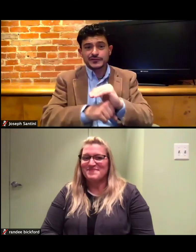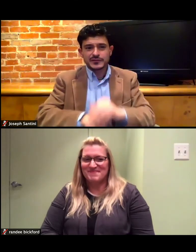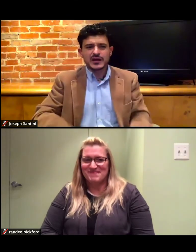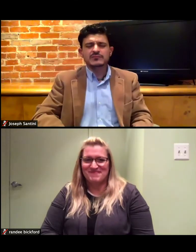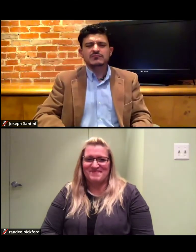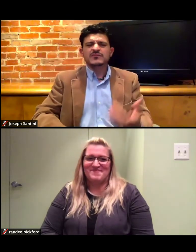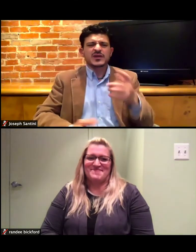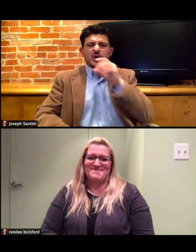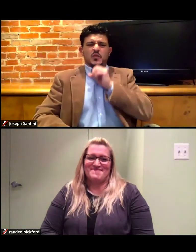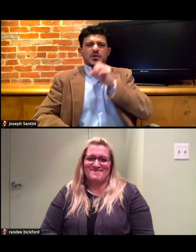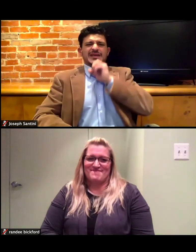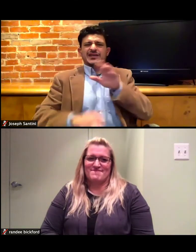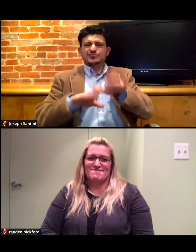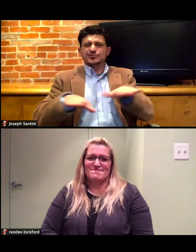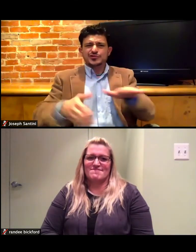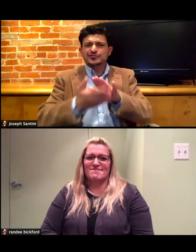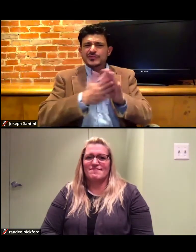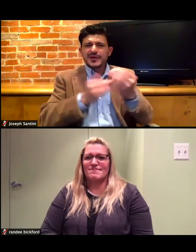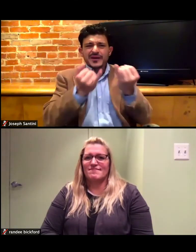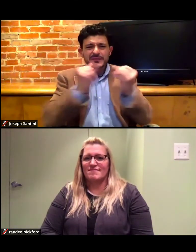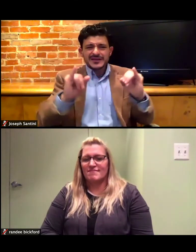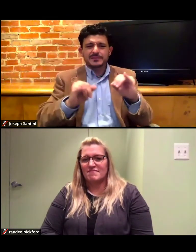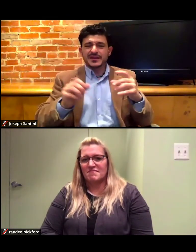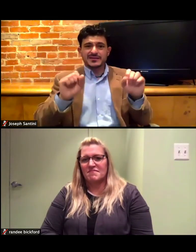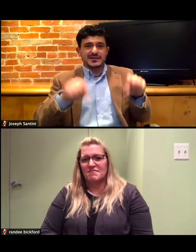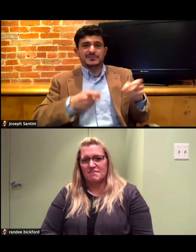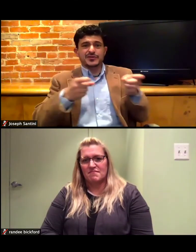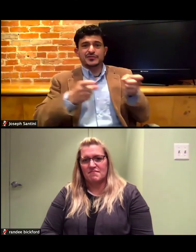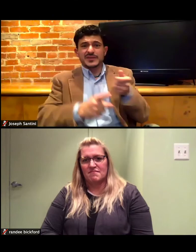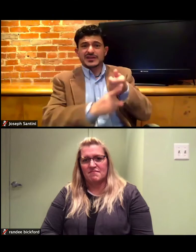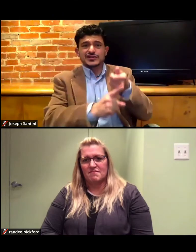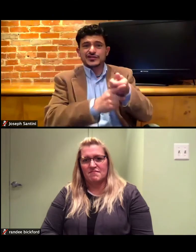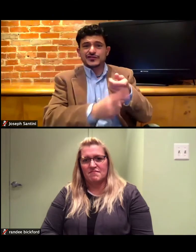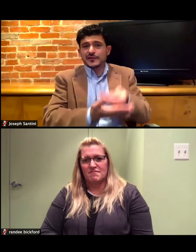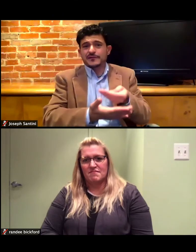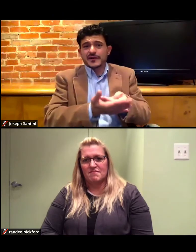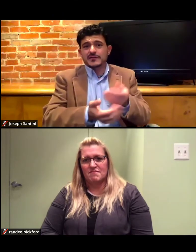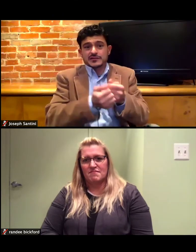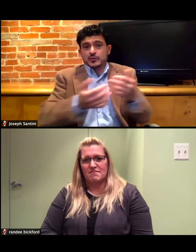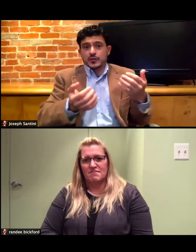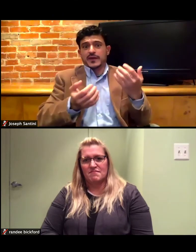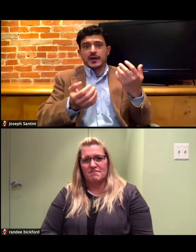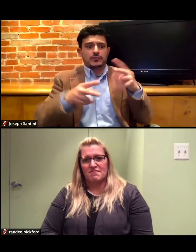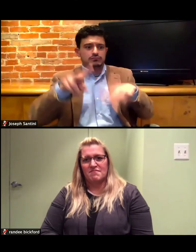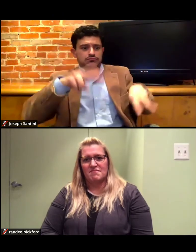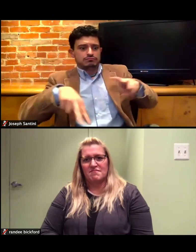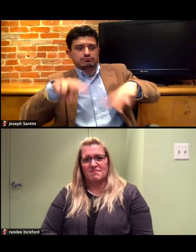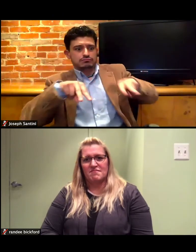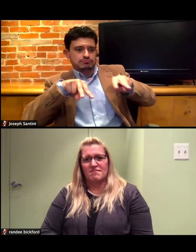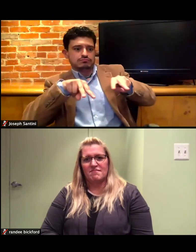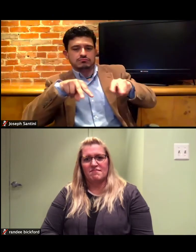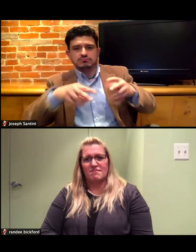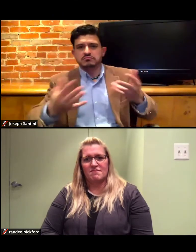This is our last discussion question for tonight. How old should children become...